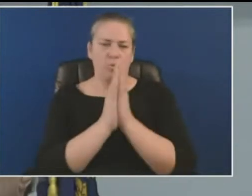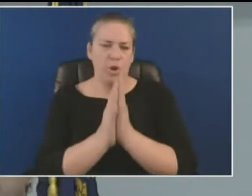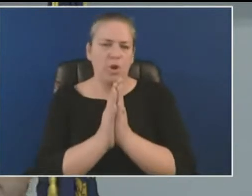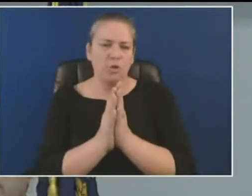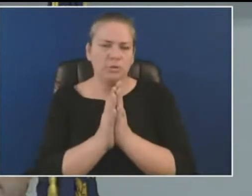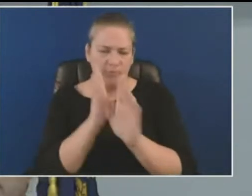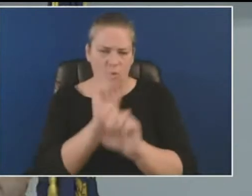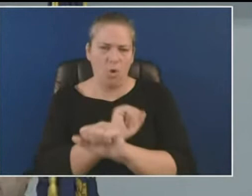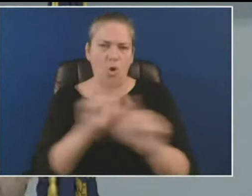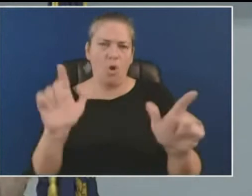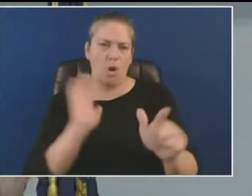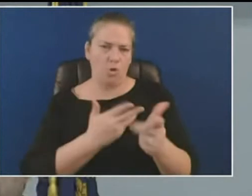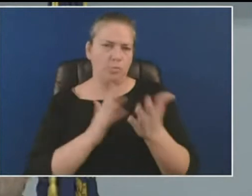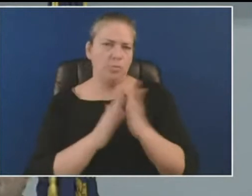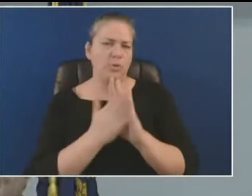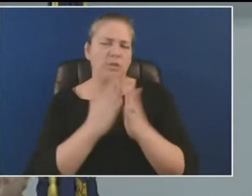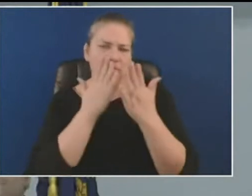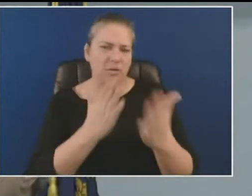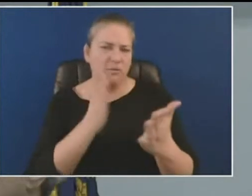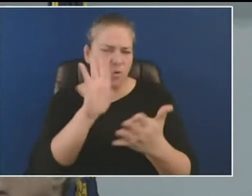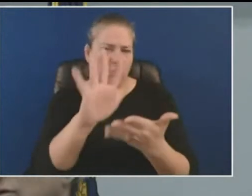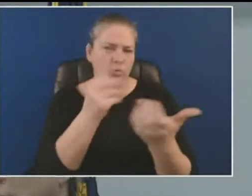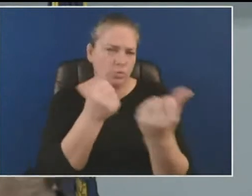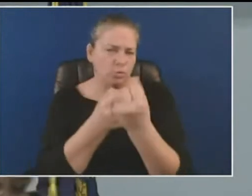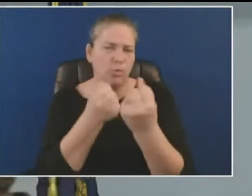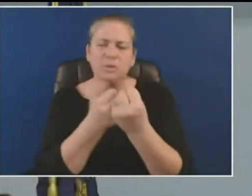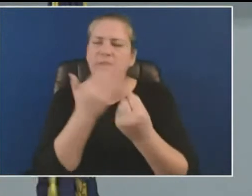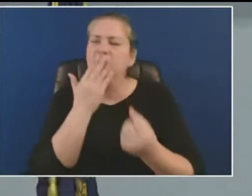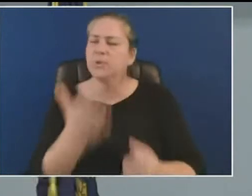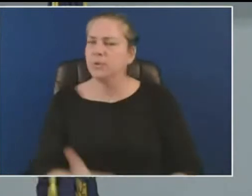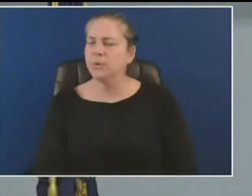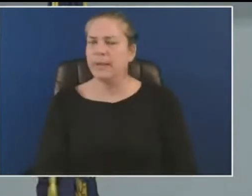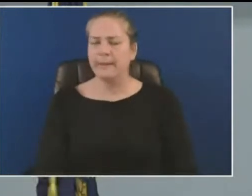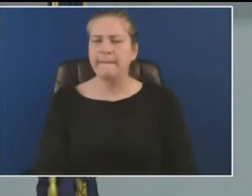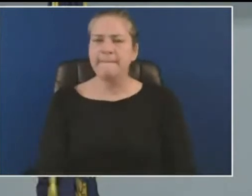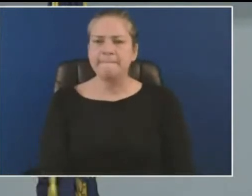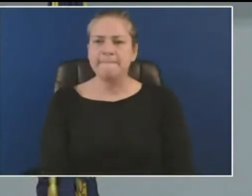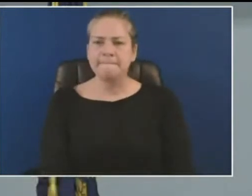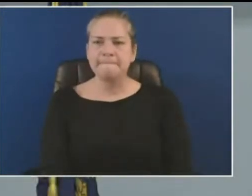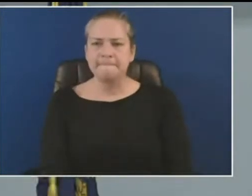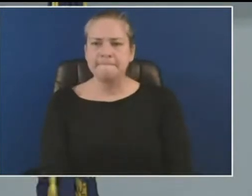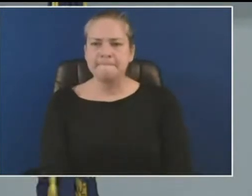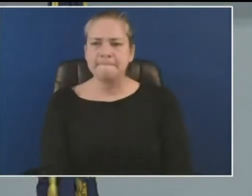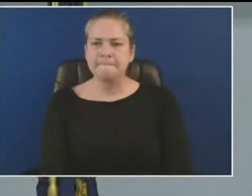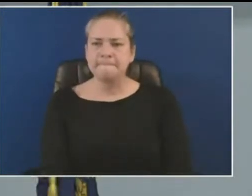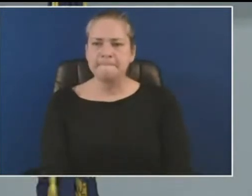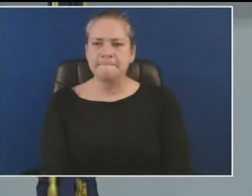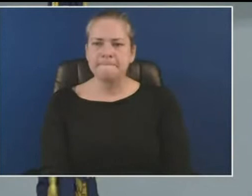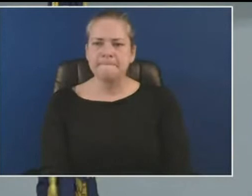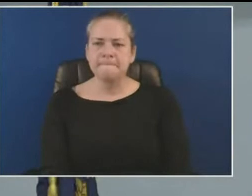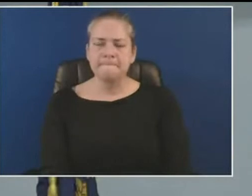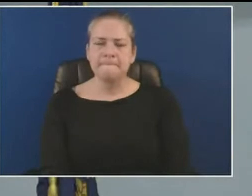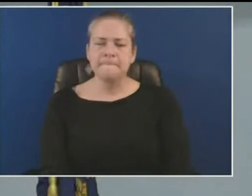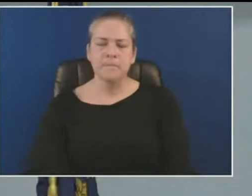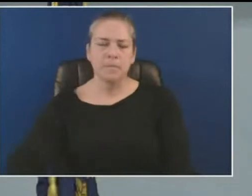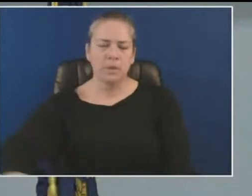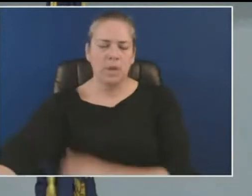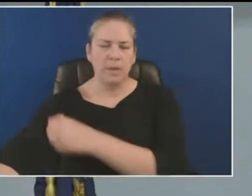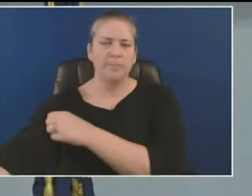So thank you for your support. Thank you all. Those reporters are on the line. OK, we also have a couple people that